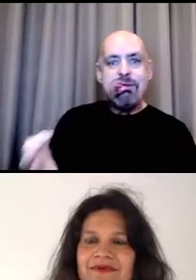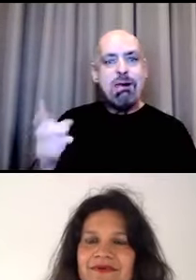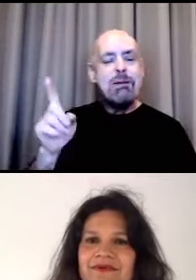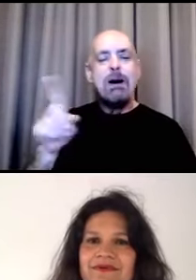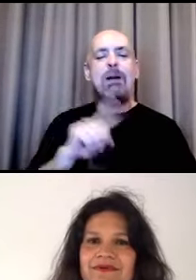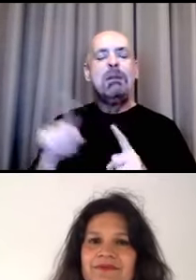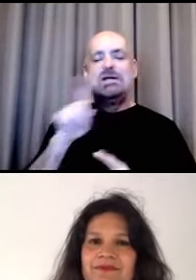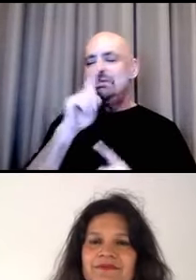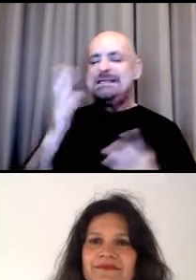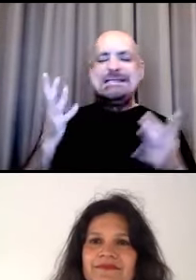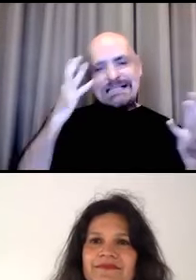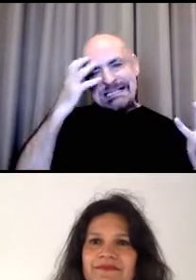exactly it.